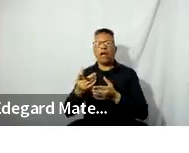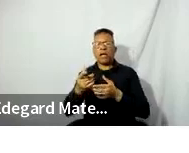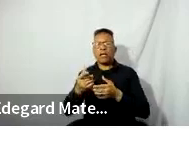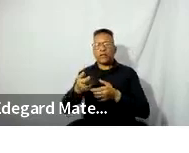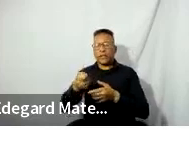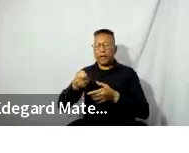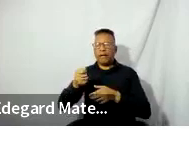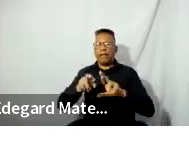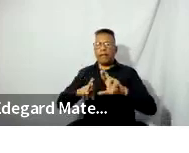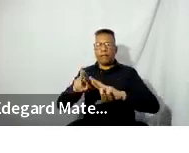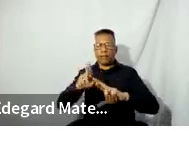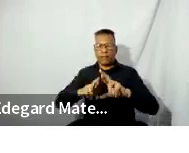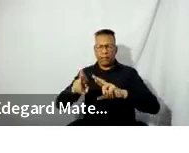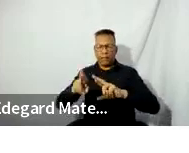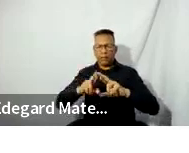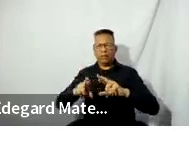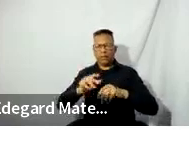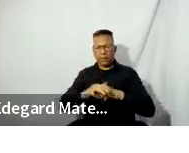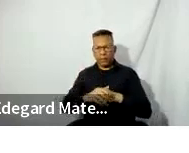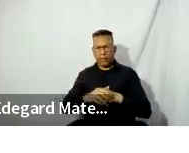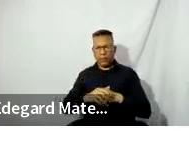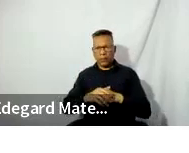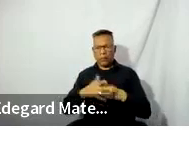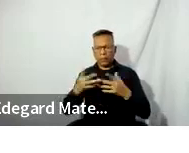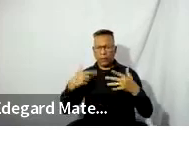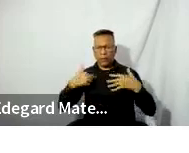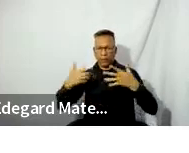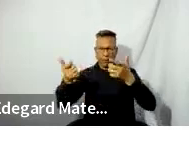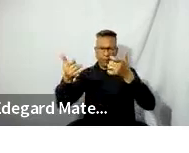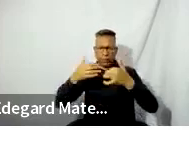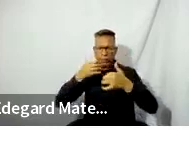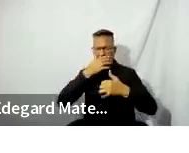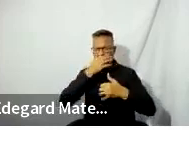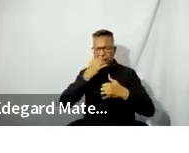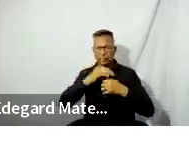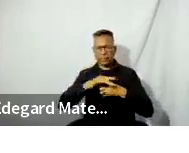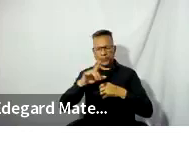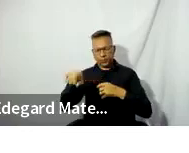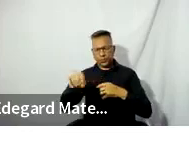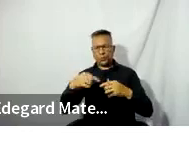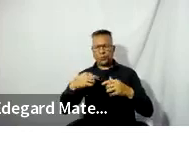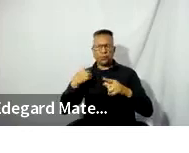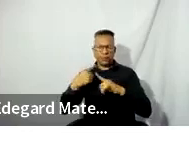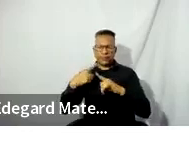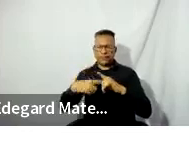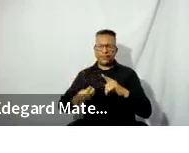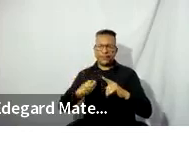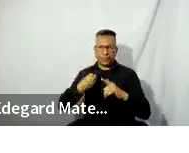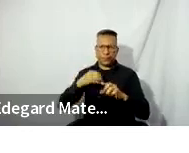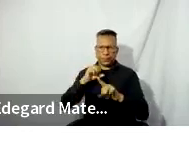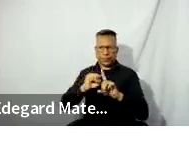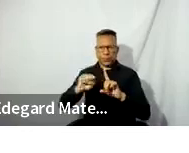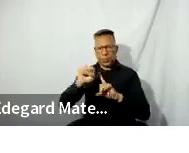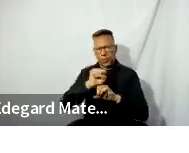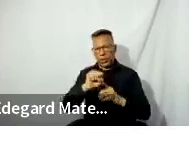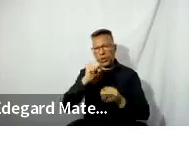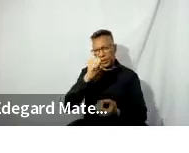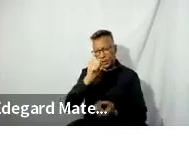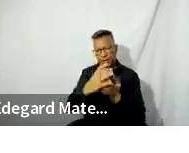And the possibility for this new principle principle. he principle. he explains as follows. Social Social life creates creates the need to